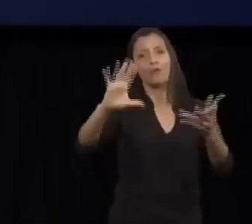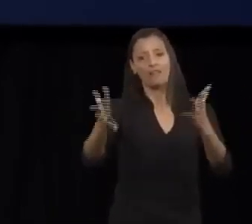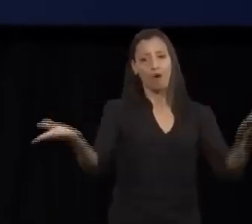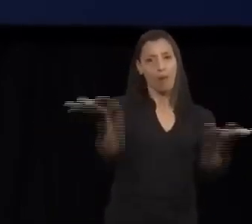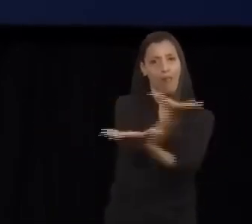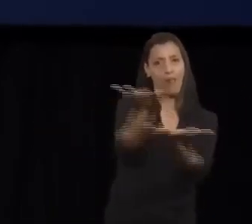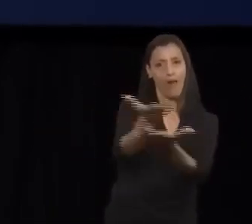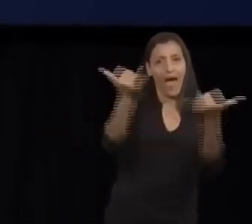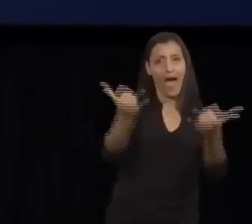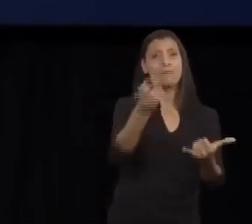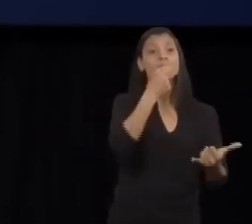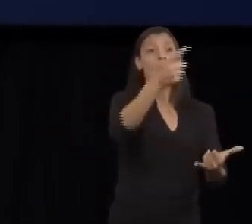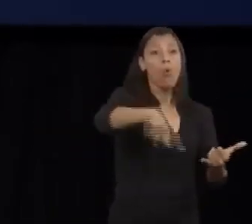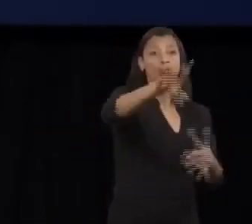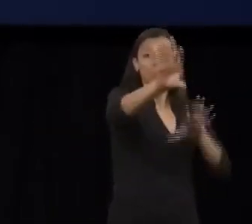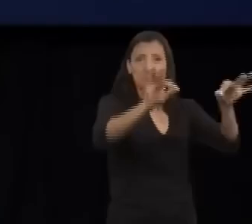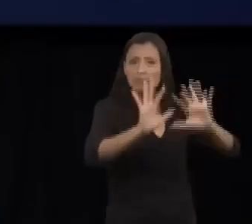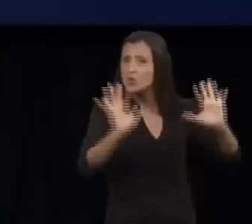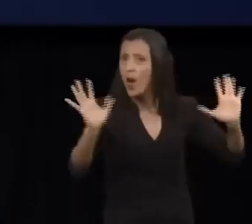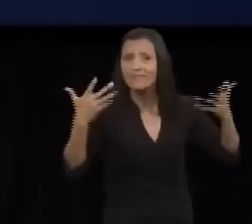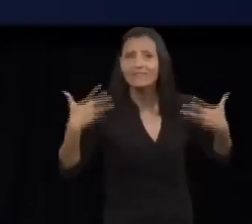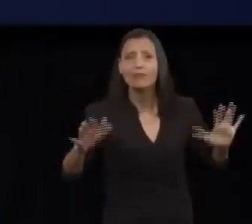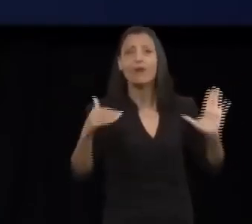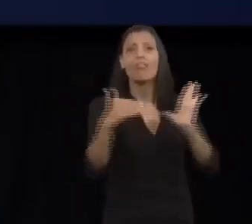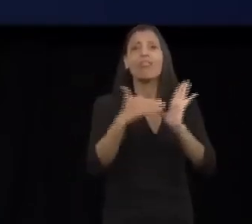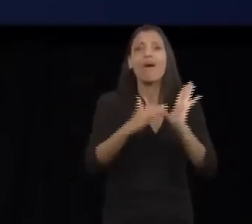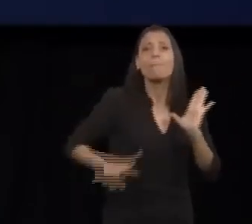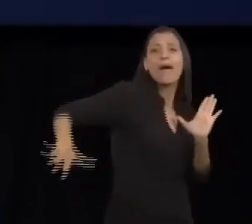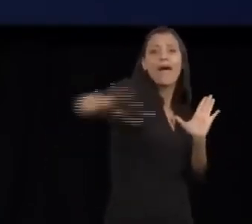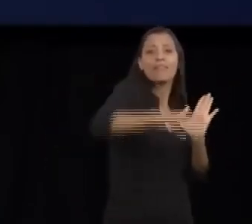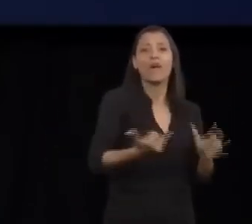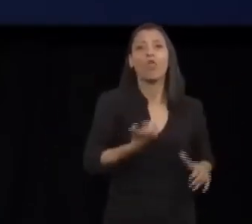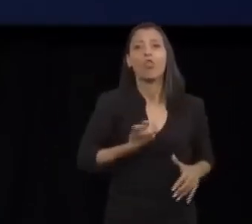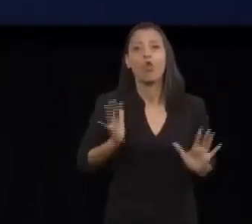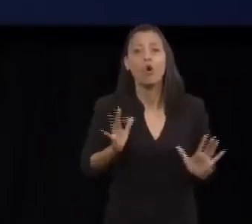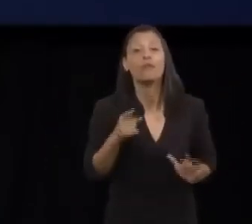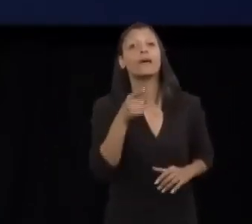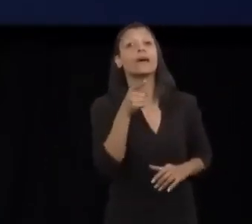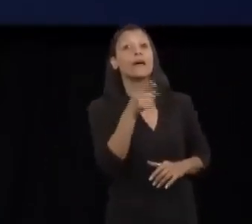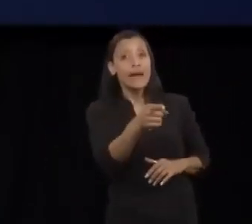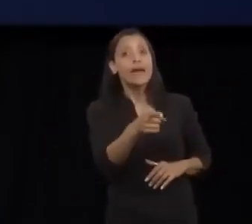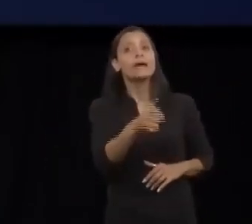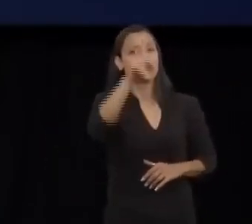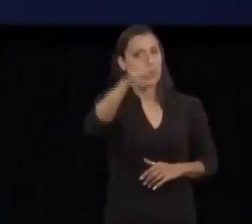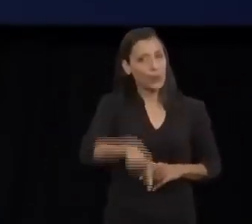And that has a direct consequence,